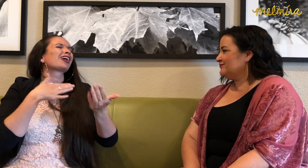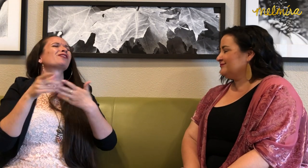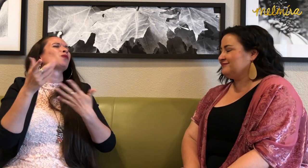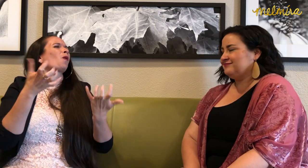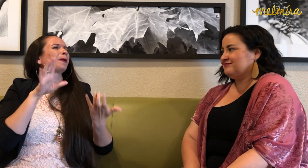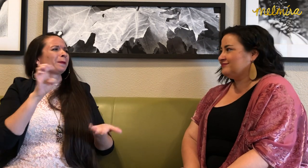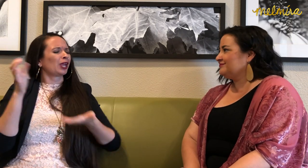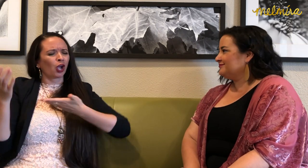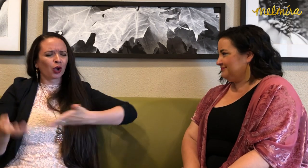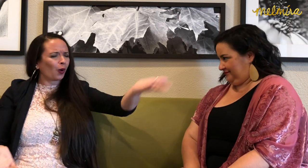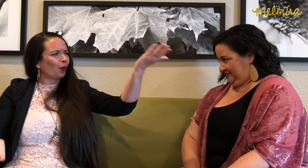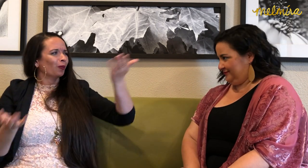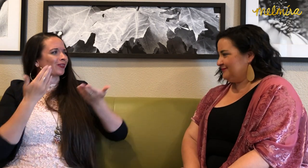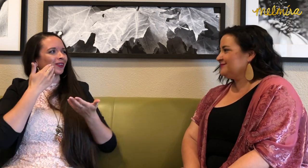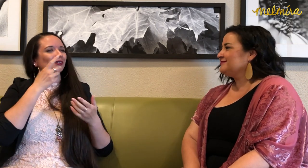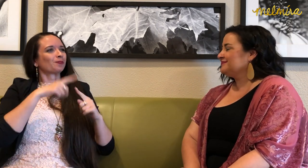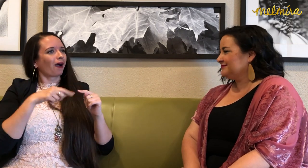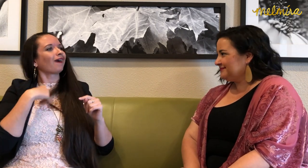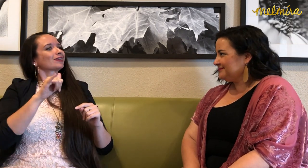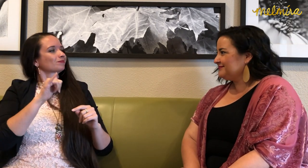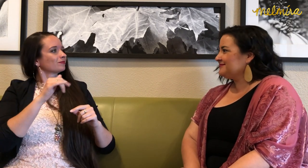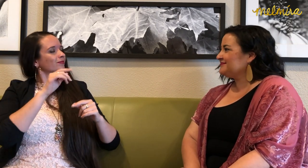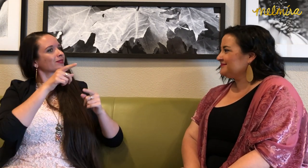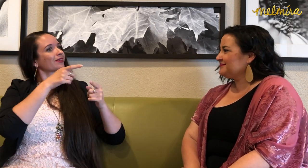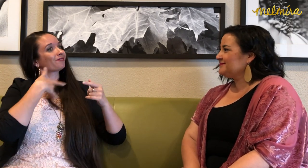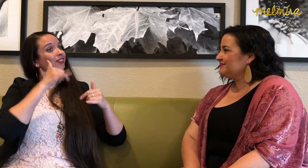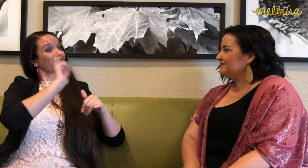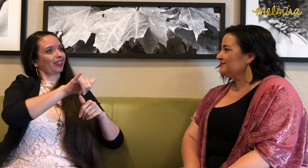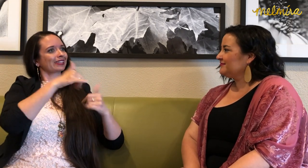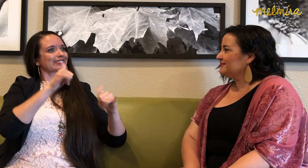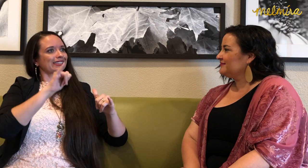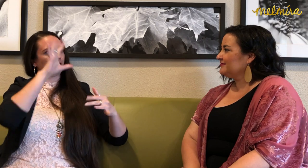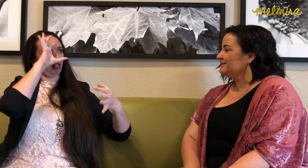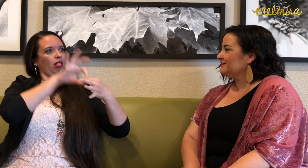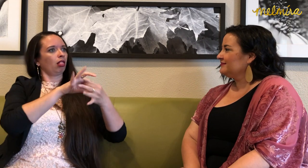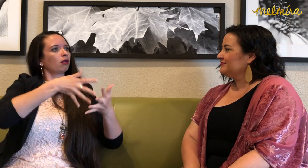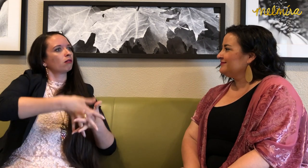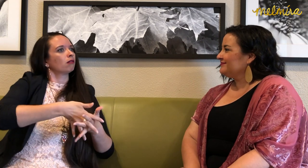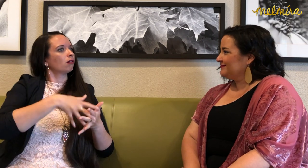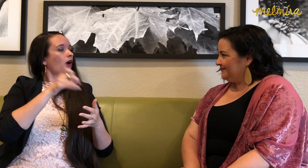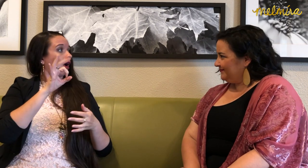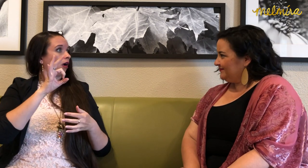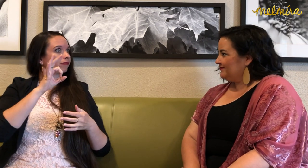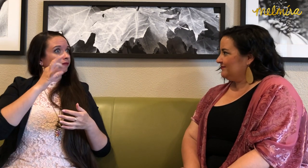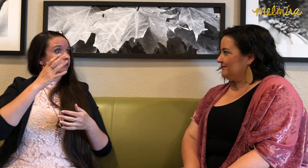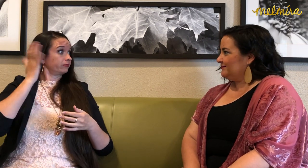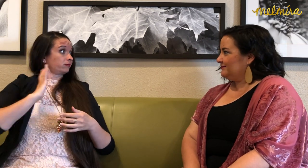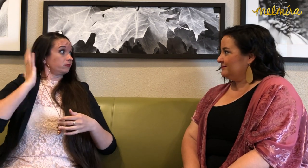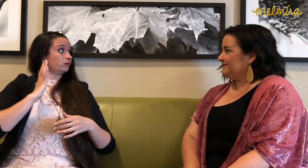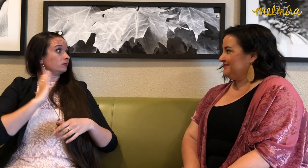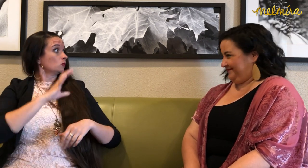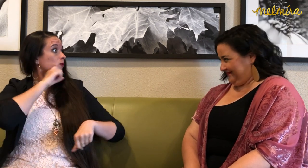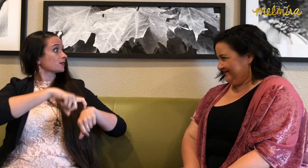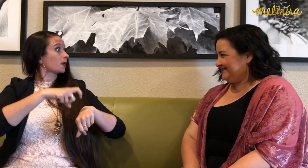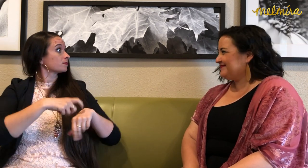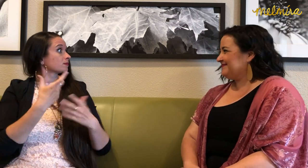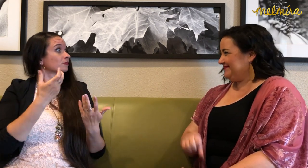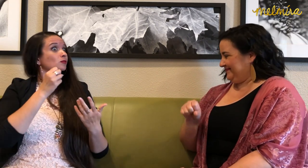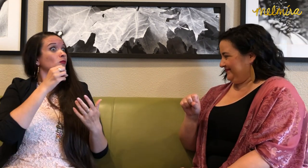So whatever they want to be, go ahead. But yes, I feel that is still an internalized association of older times.